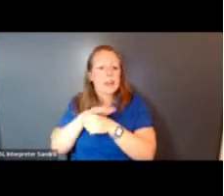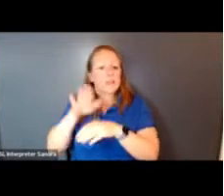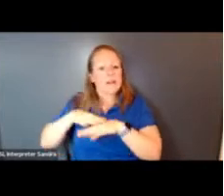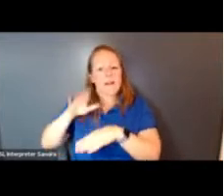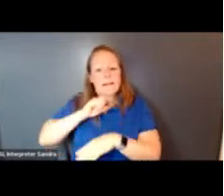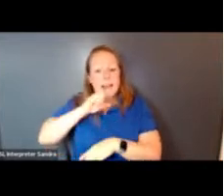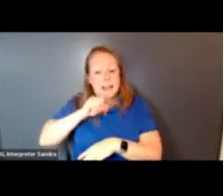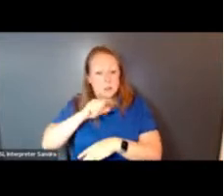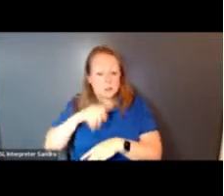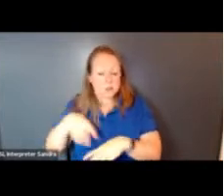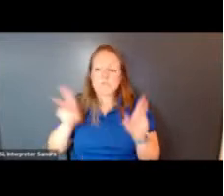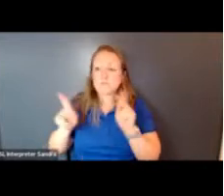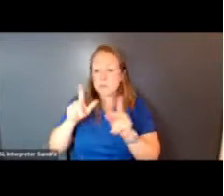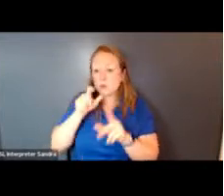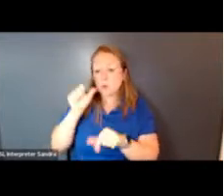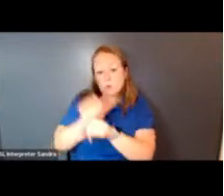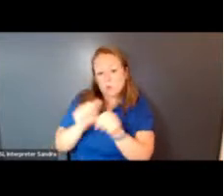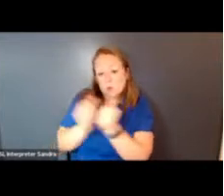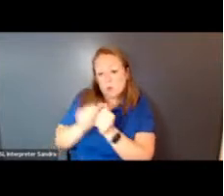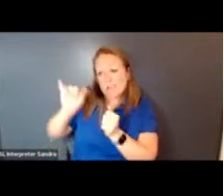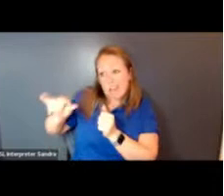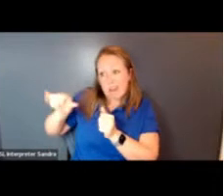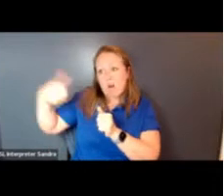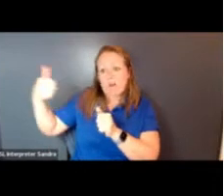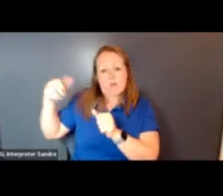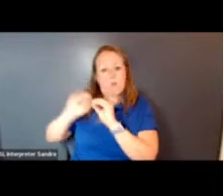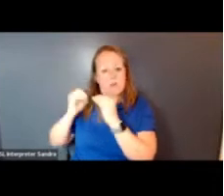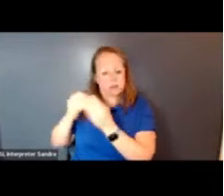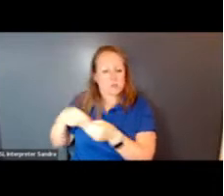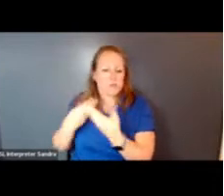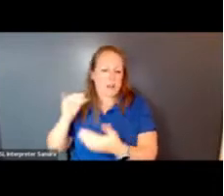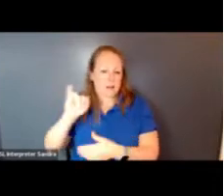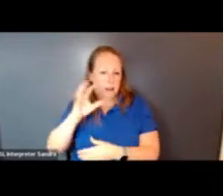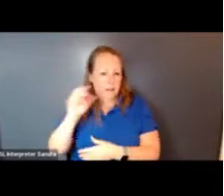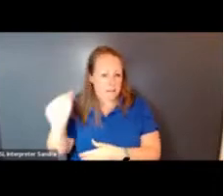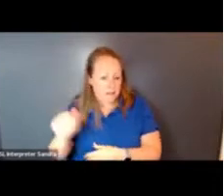are available to provide I&A. Some states also allow for independent support brokers or